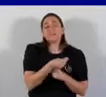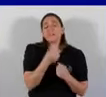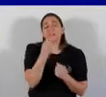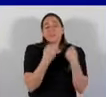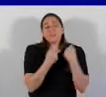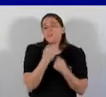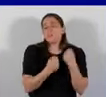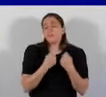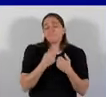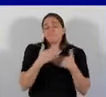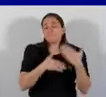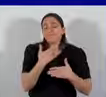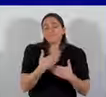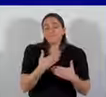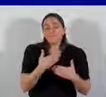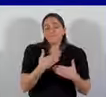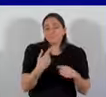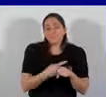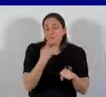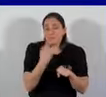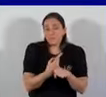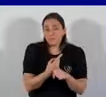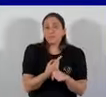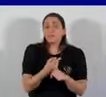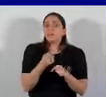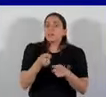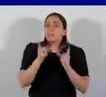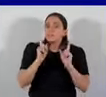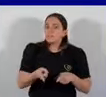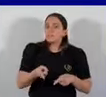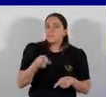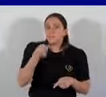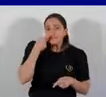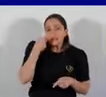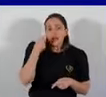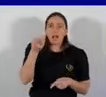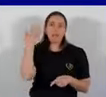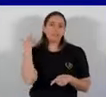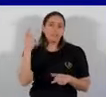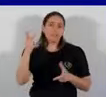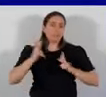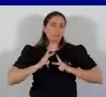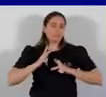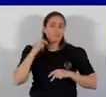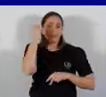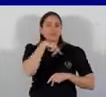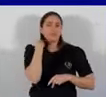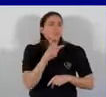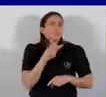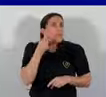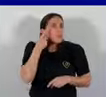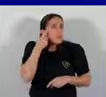The growing yields, they kill the economic growth And this is also interesting